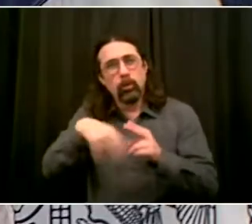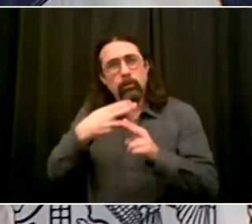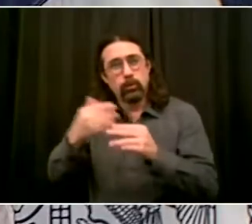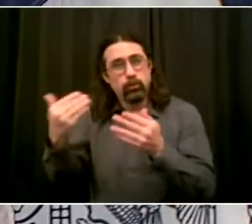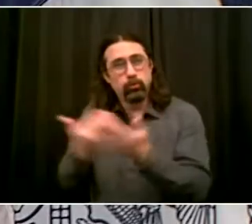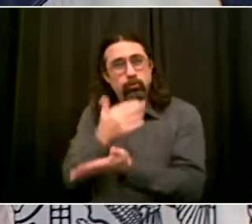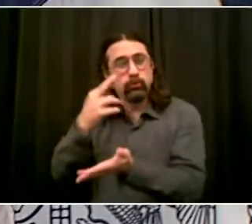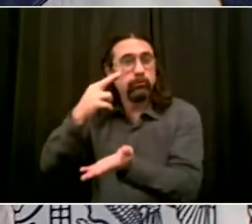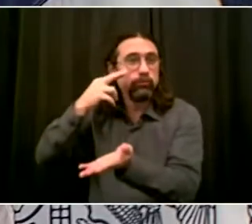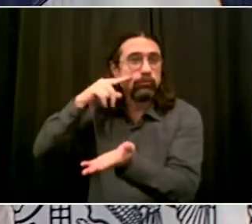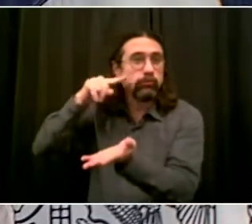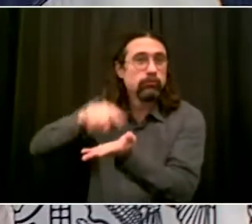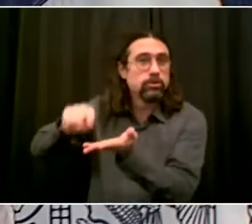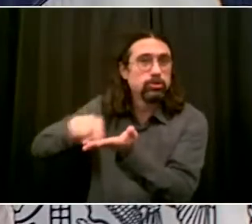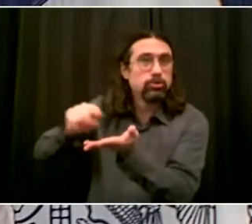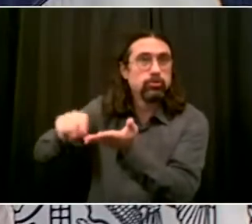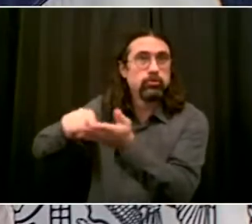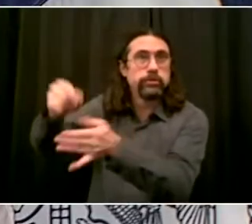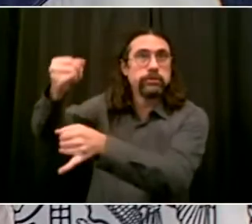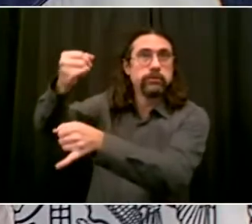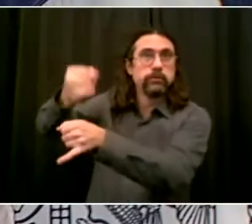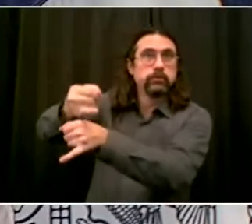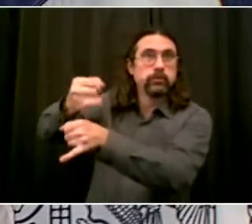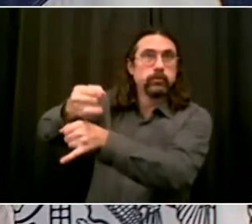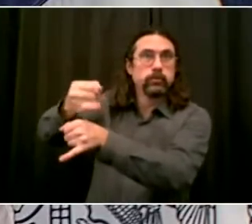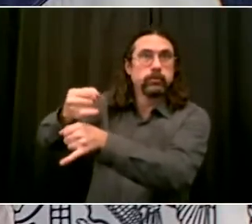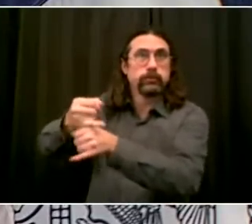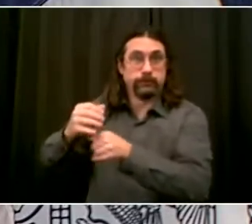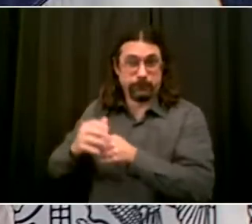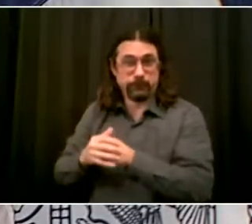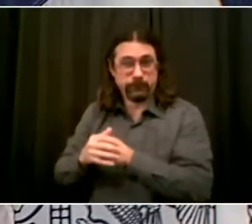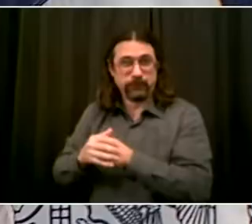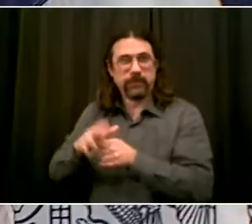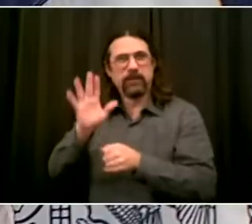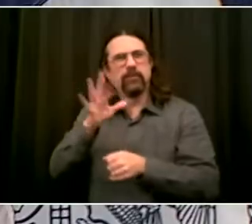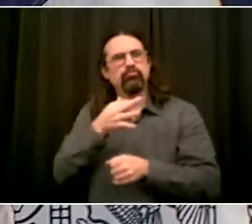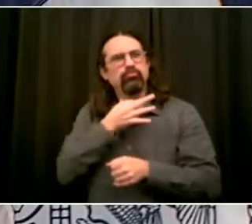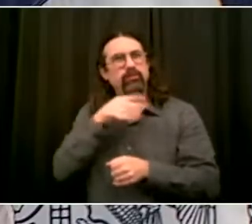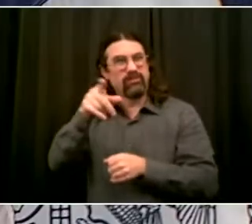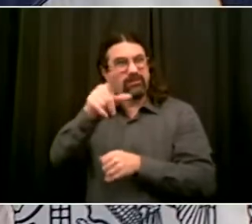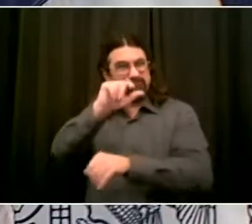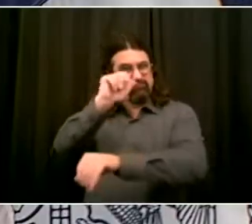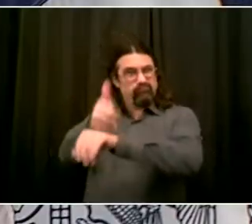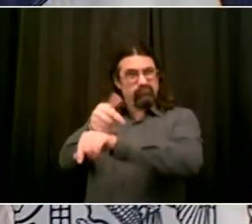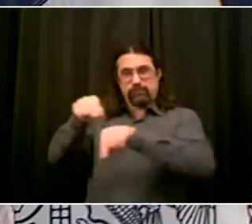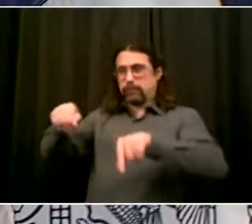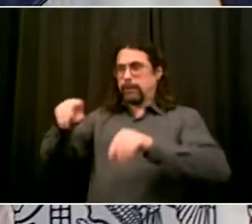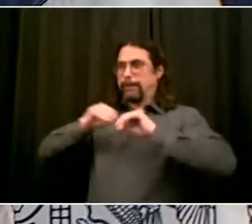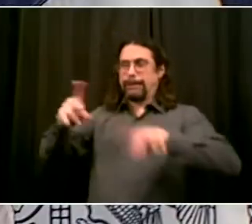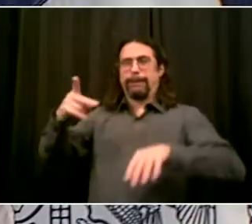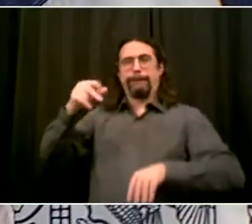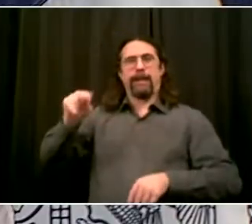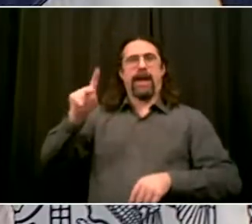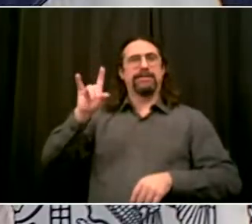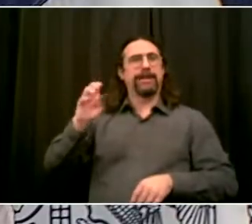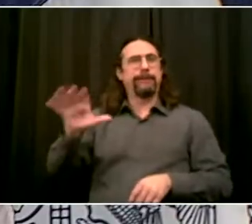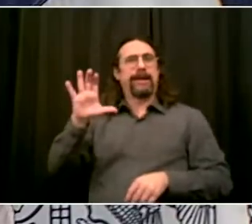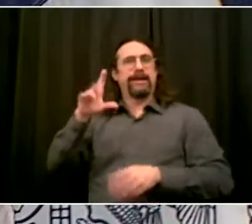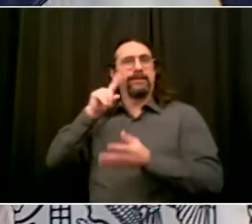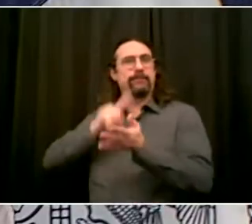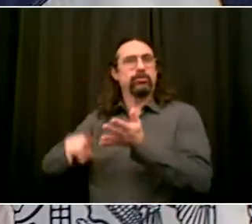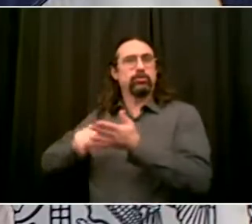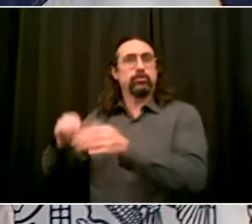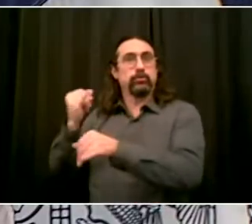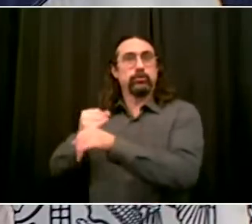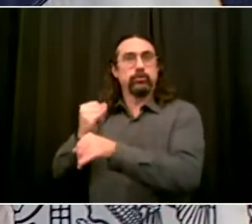HOW MUCH ONMEYEY?